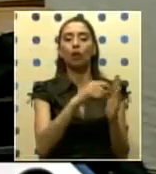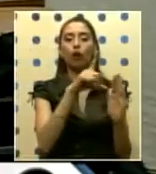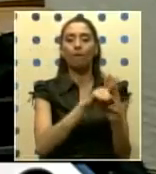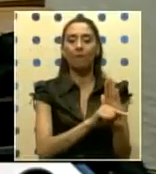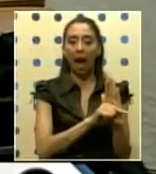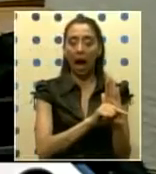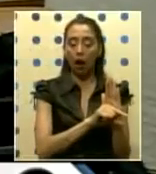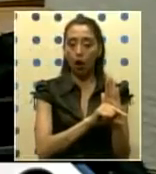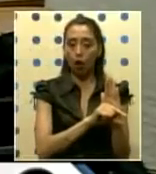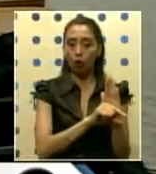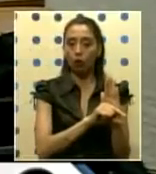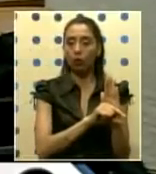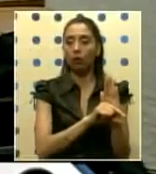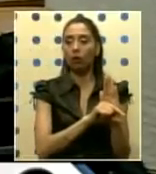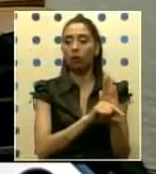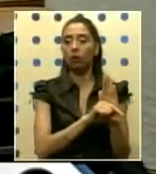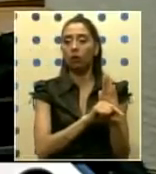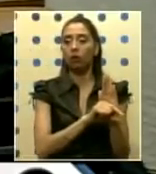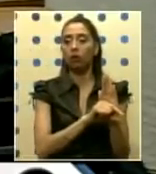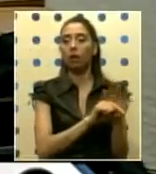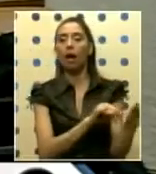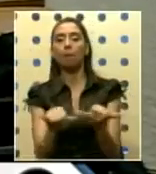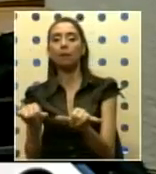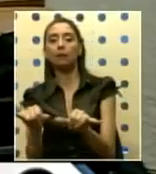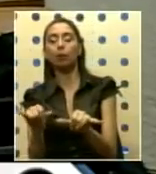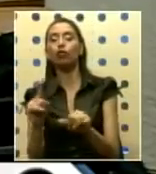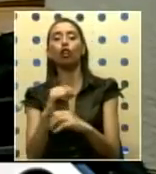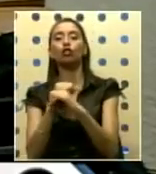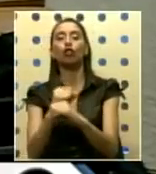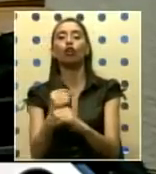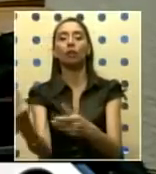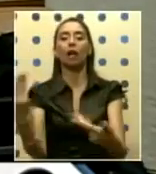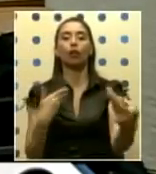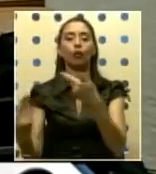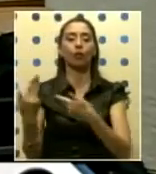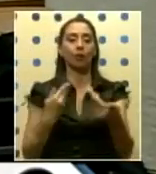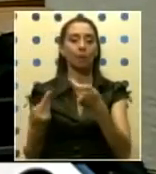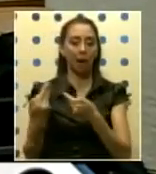while at the same time not affecting effective demand;